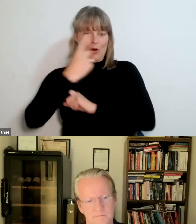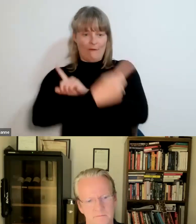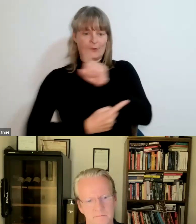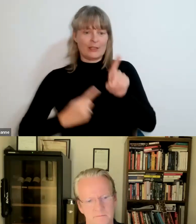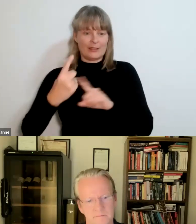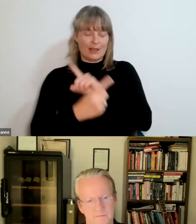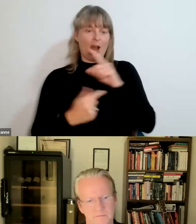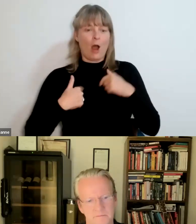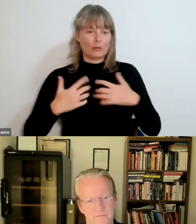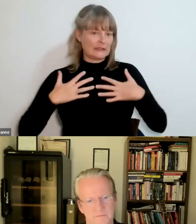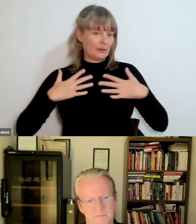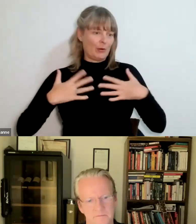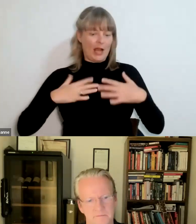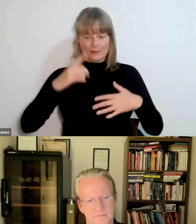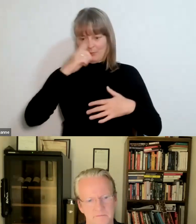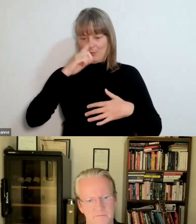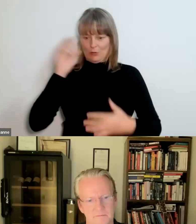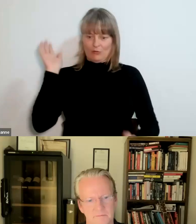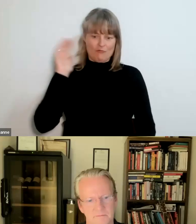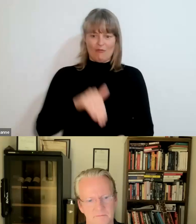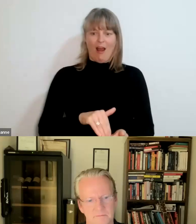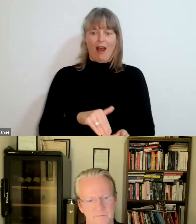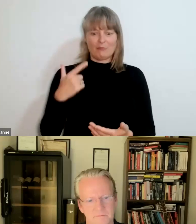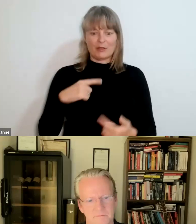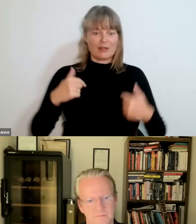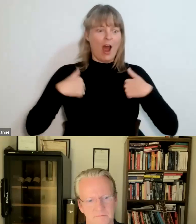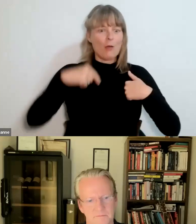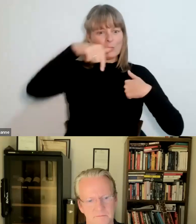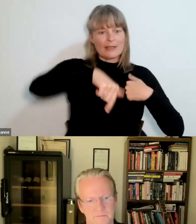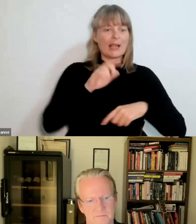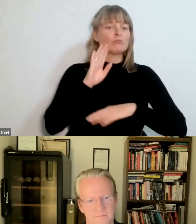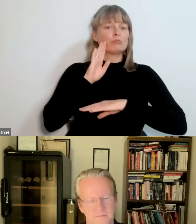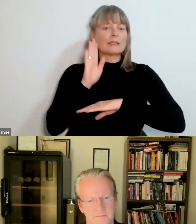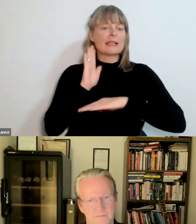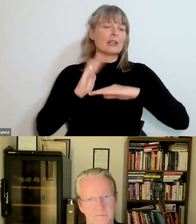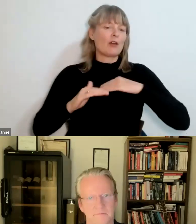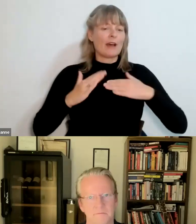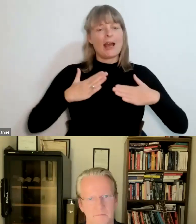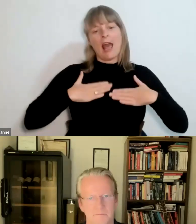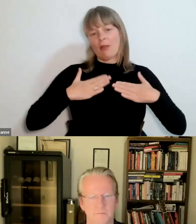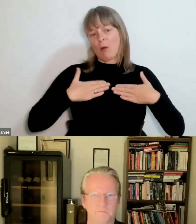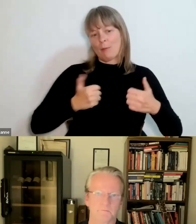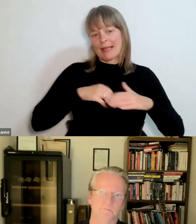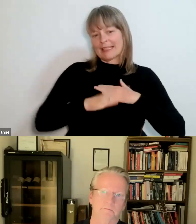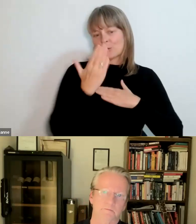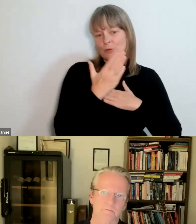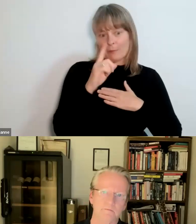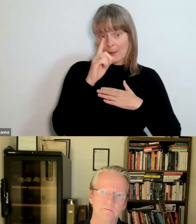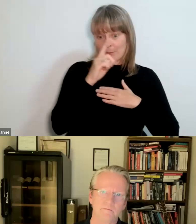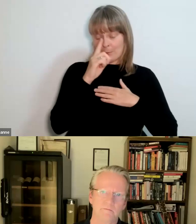talking to each other. I run a workshop at a principal conference,